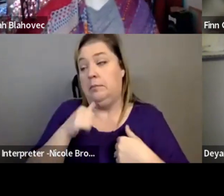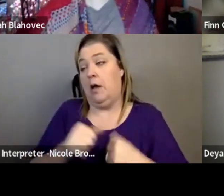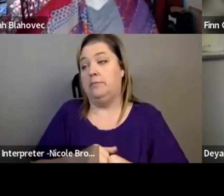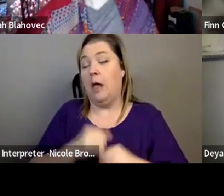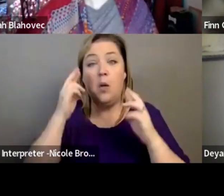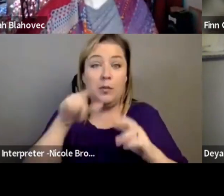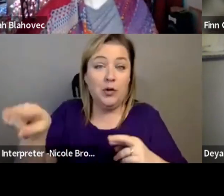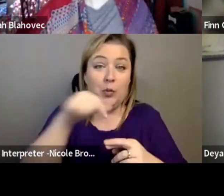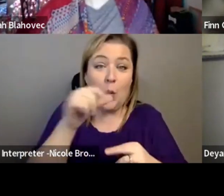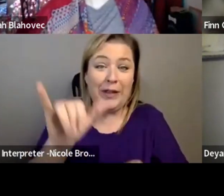either.